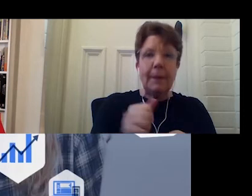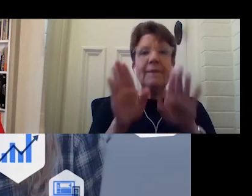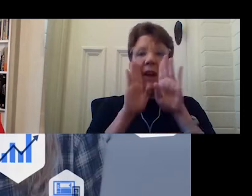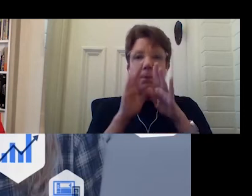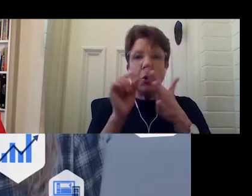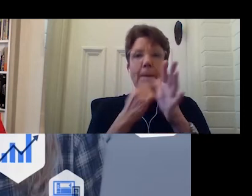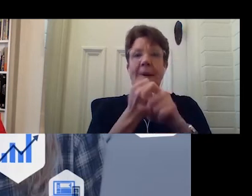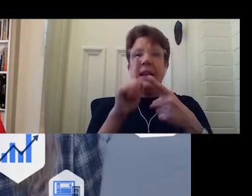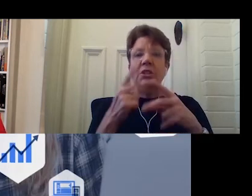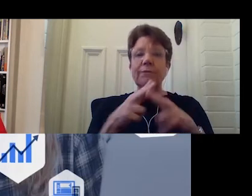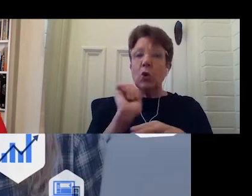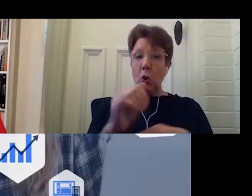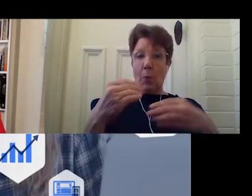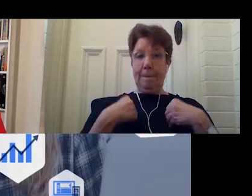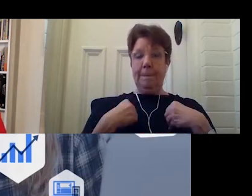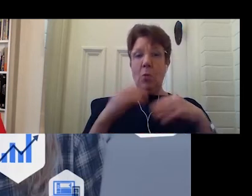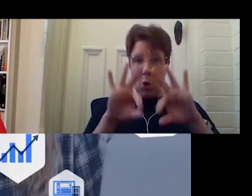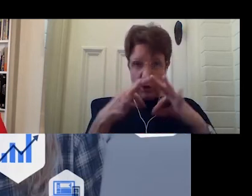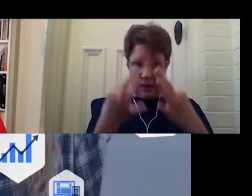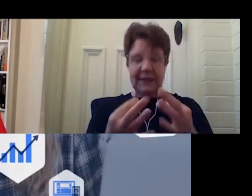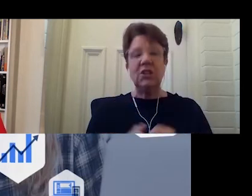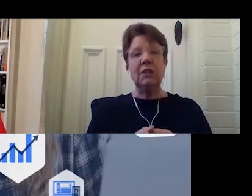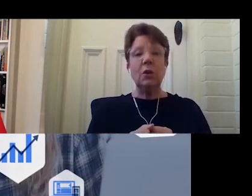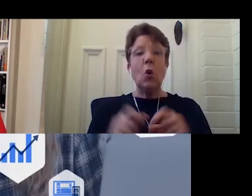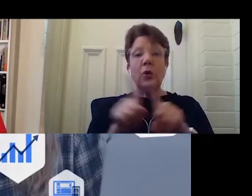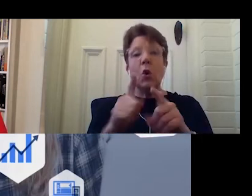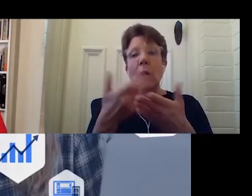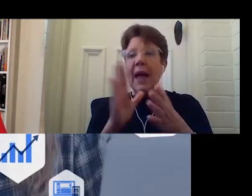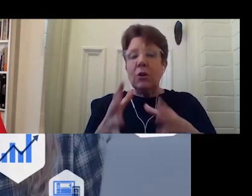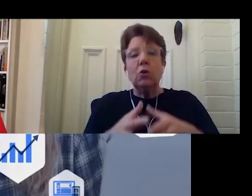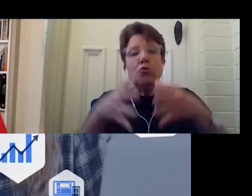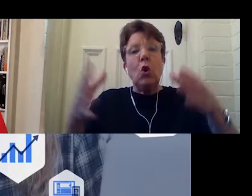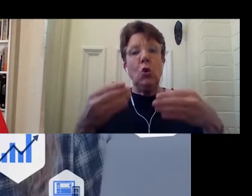organisation, all the way through to growing your business on Instagram.